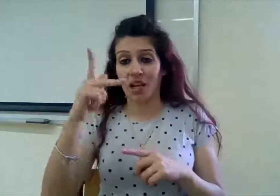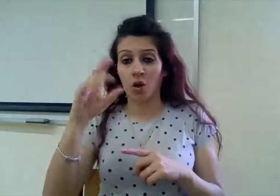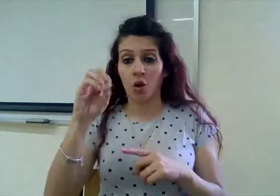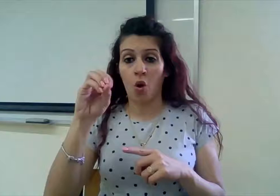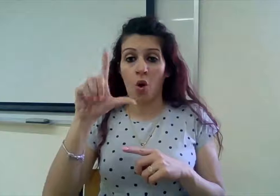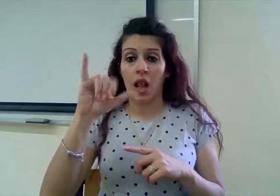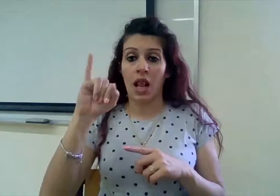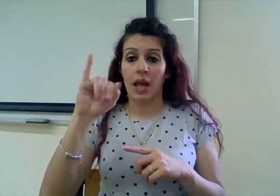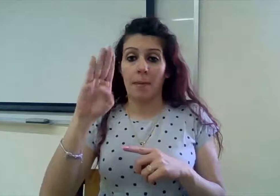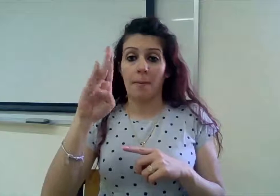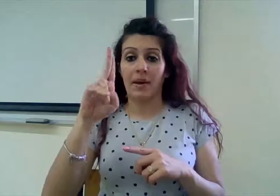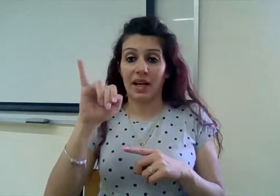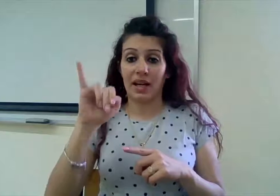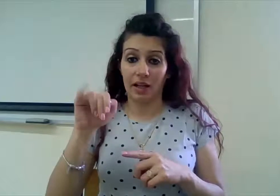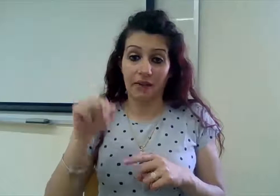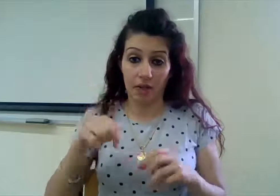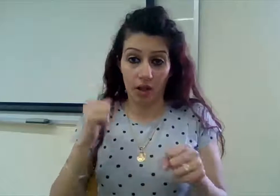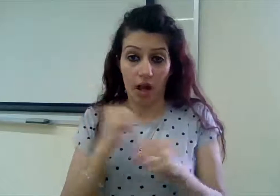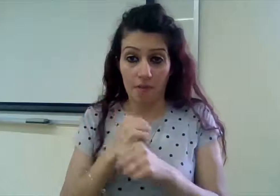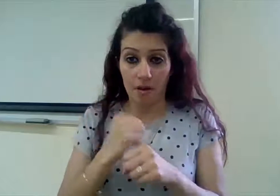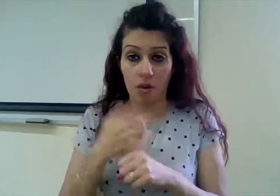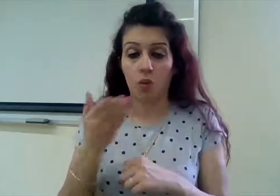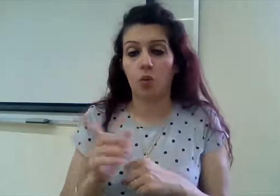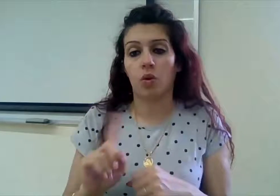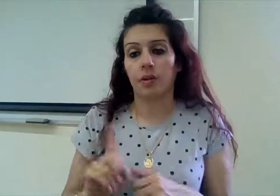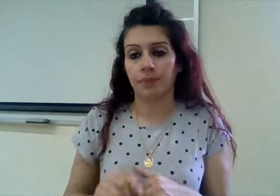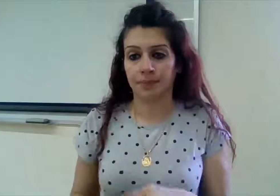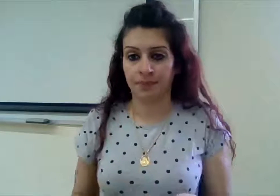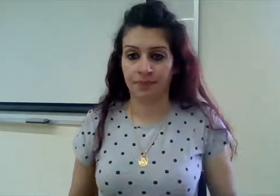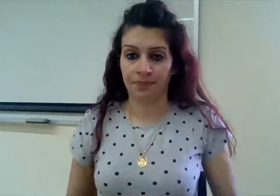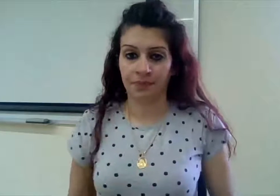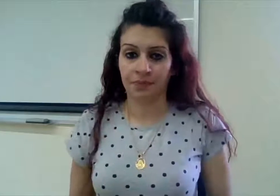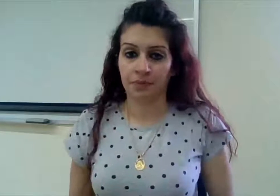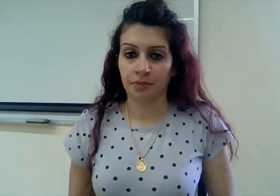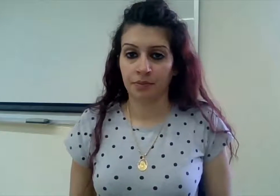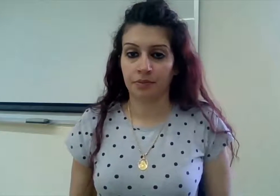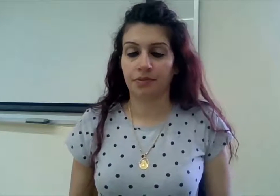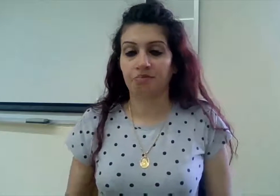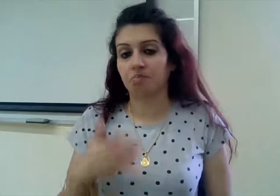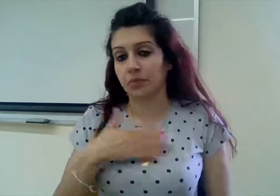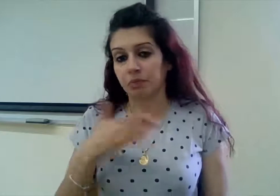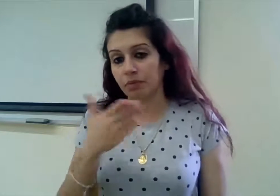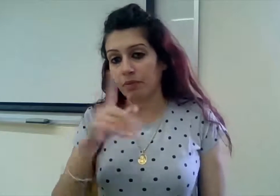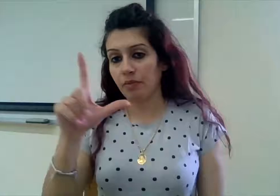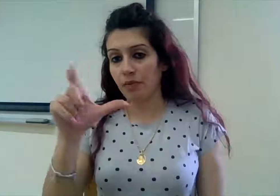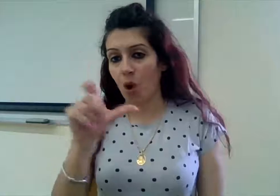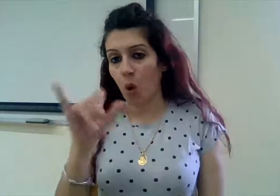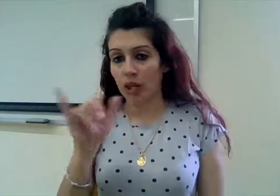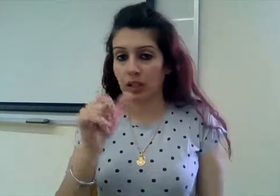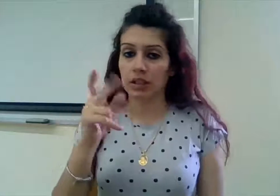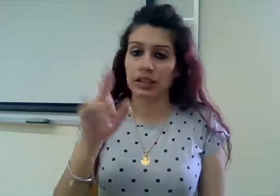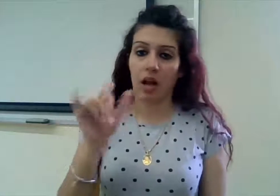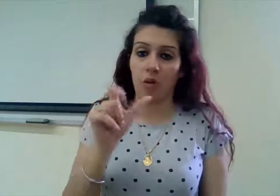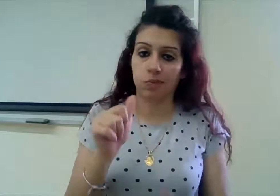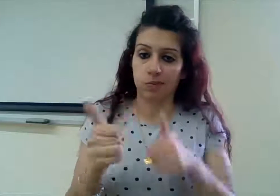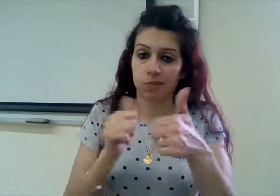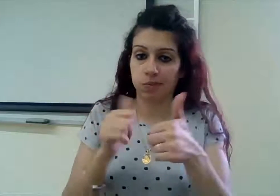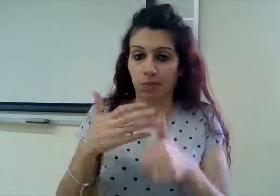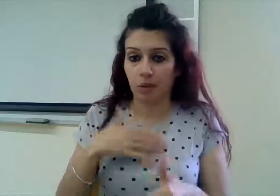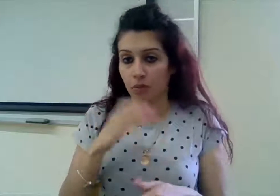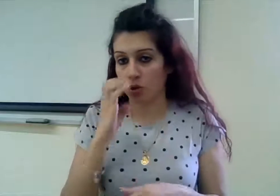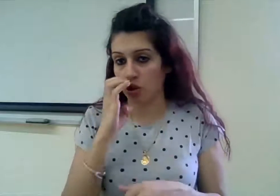storybooks to to support and more it's a supporting ePub file formats that